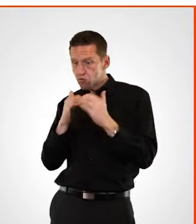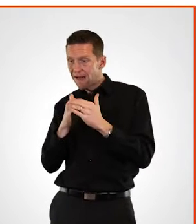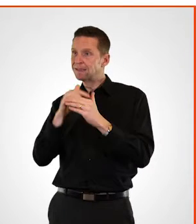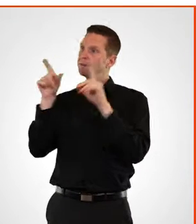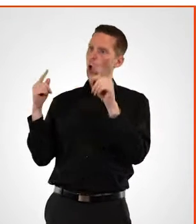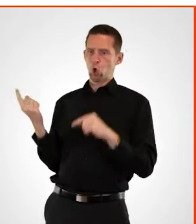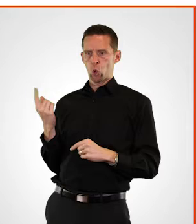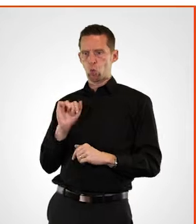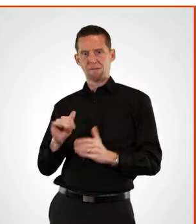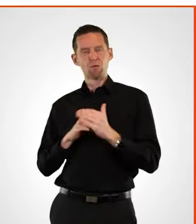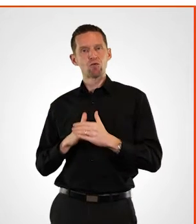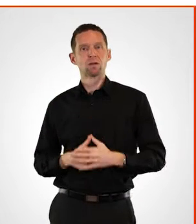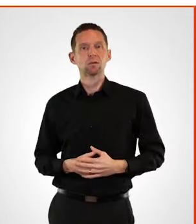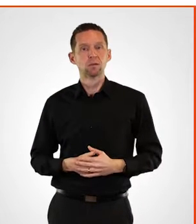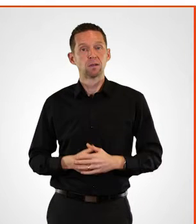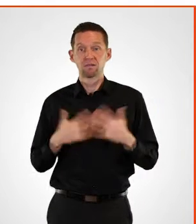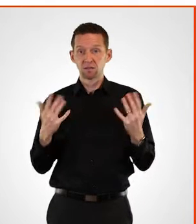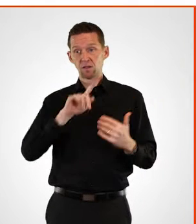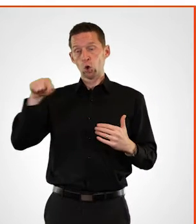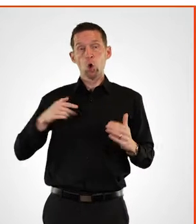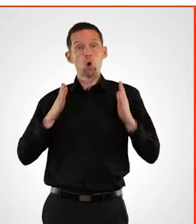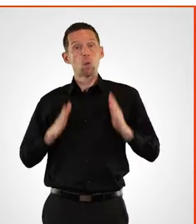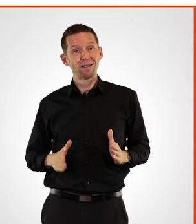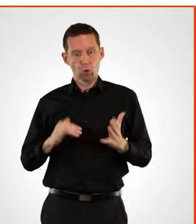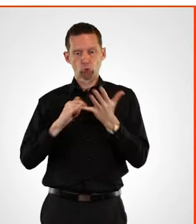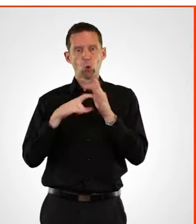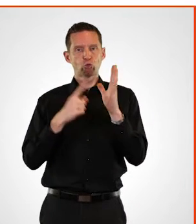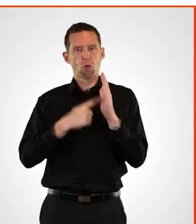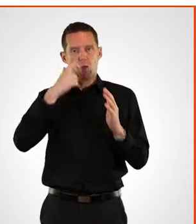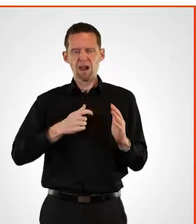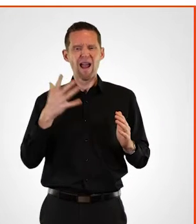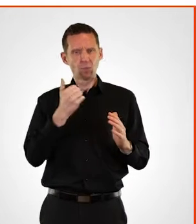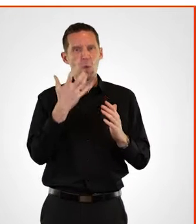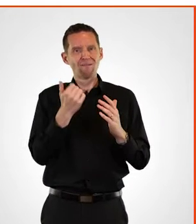As I've said in previous videos, we are social creatures, we need to have friends,